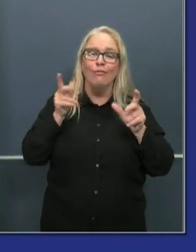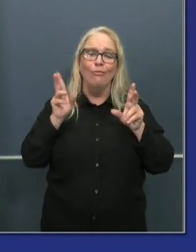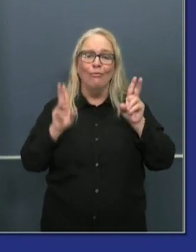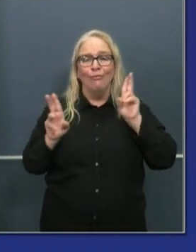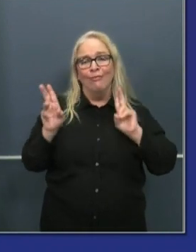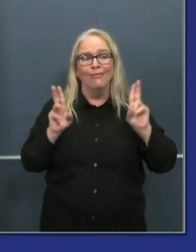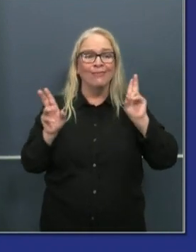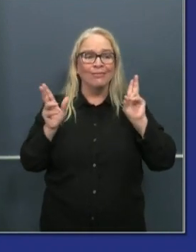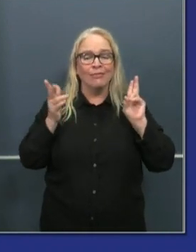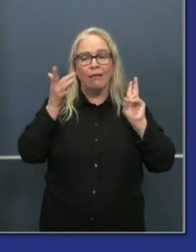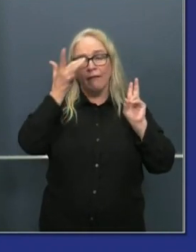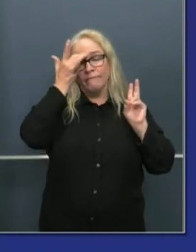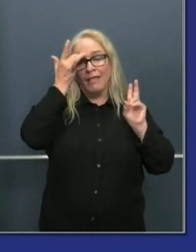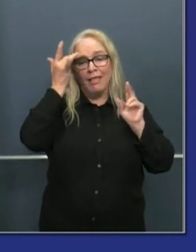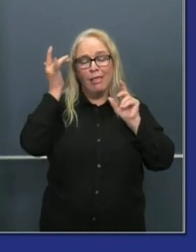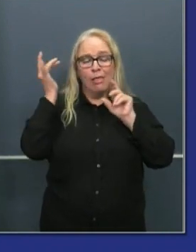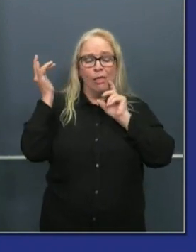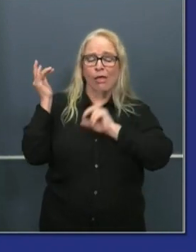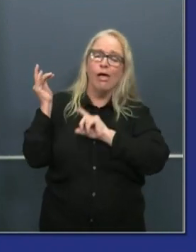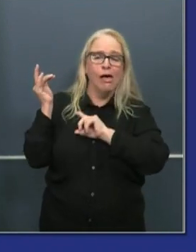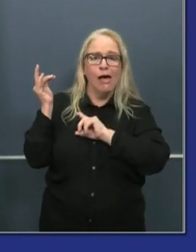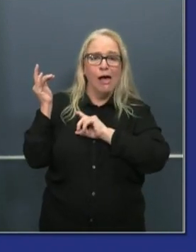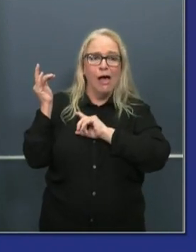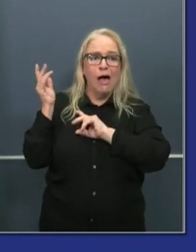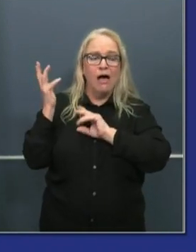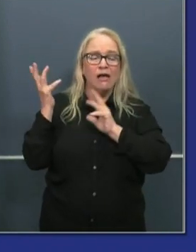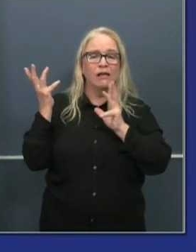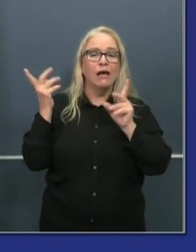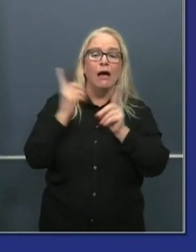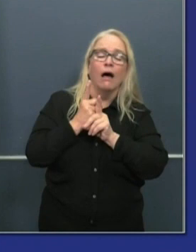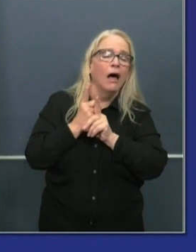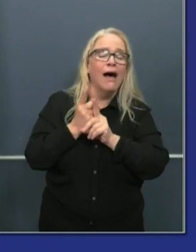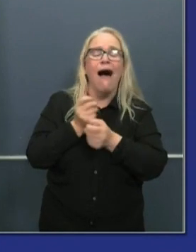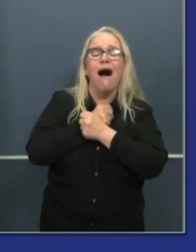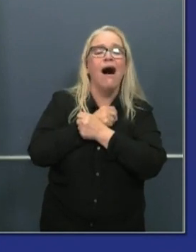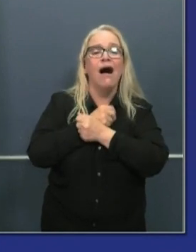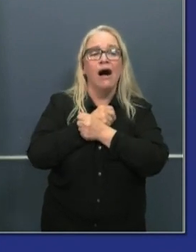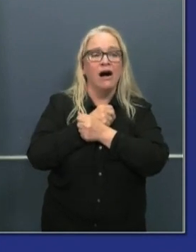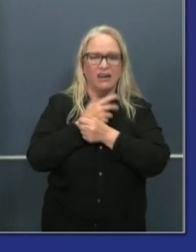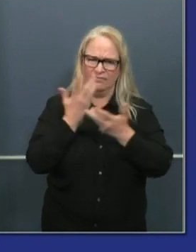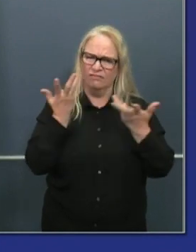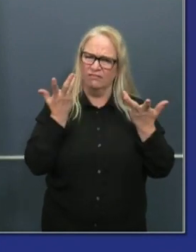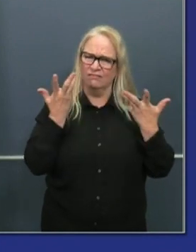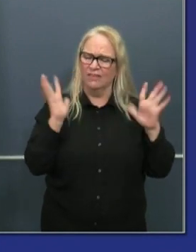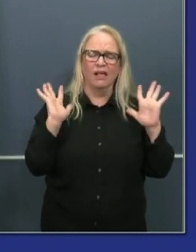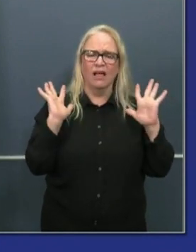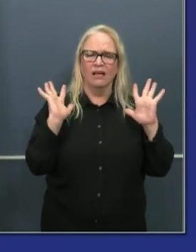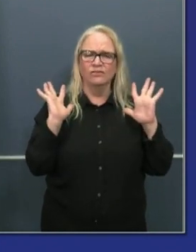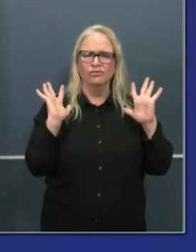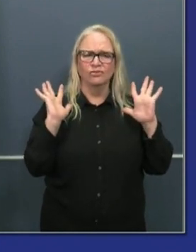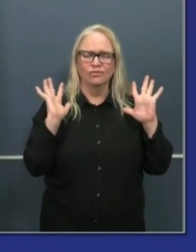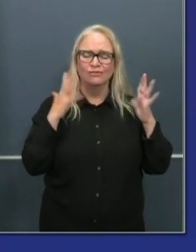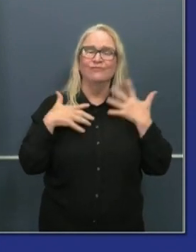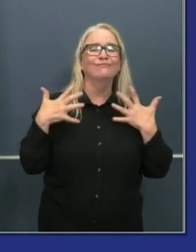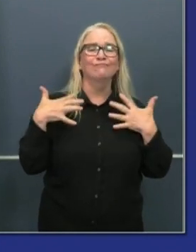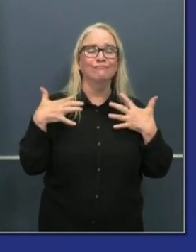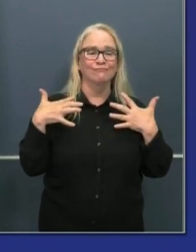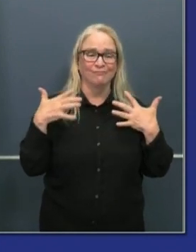TOGETHER, BUT INVARIABLY AFTER A FEW HOURS OR A DRINK OR TWO OR AFTER EATING SOME FOOD, THE MASKS THEN ARE PUT ASIDE AND